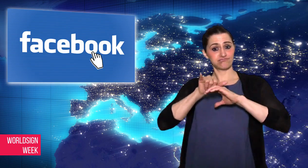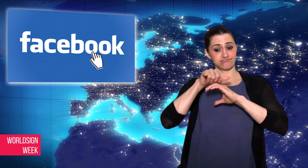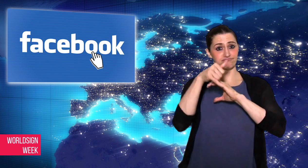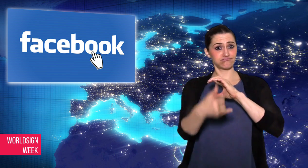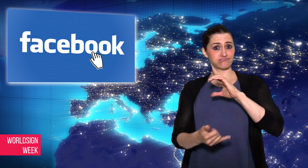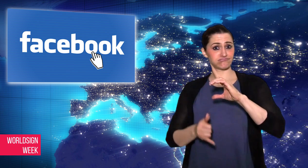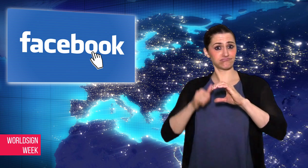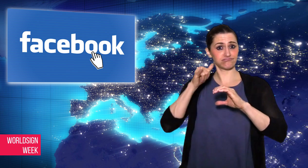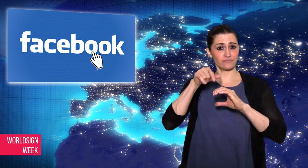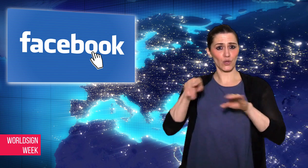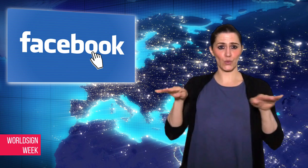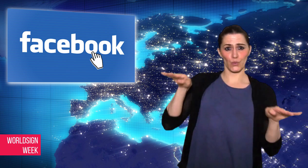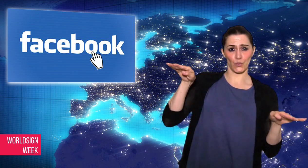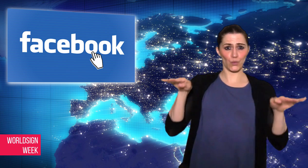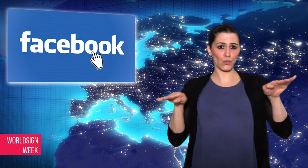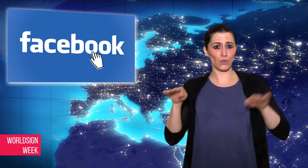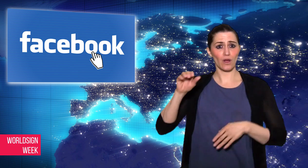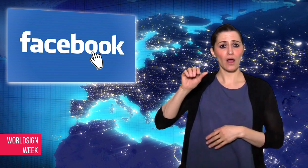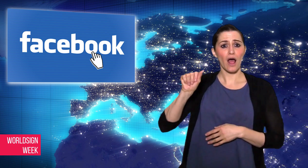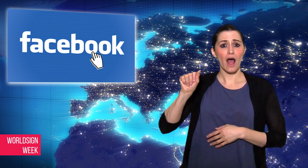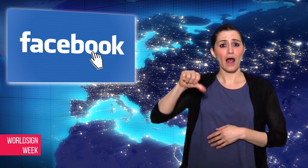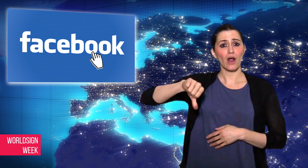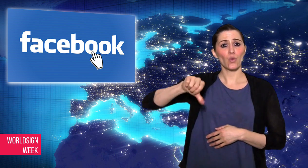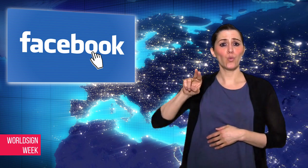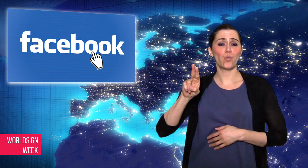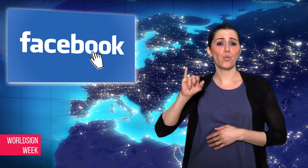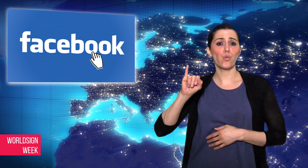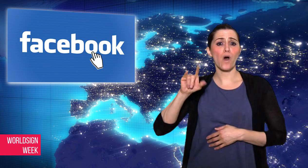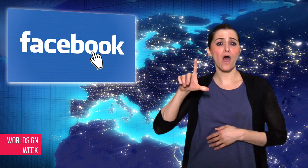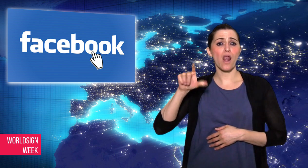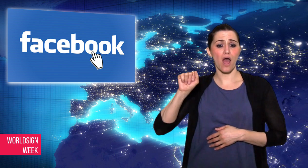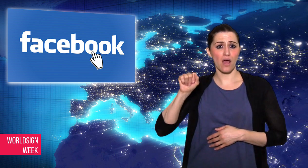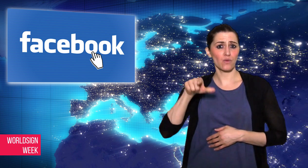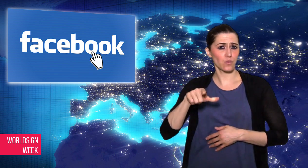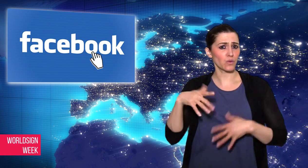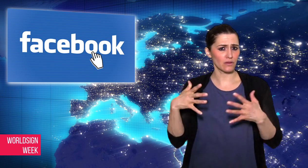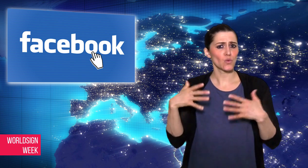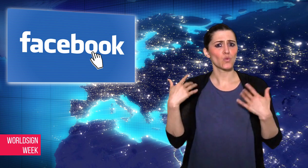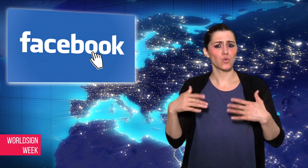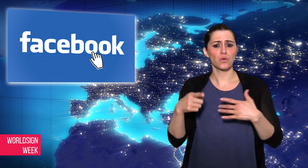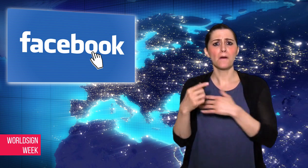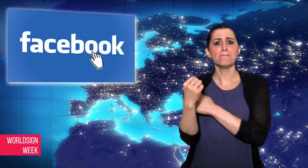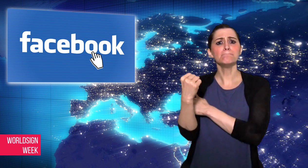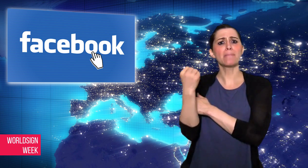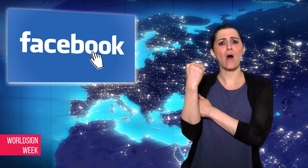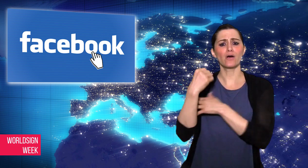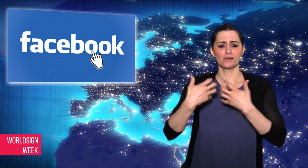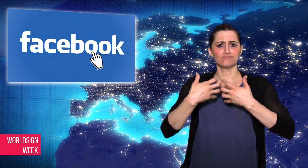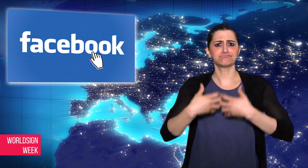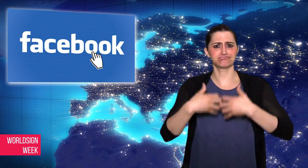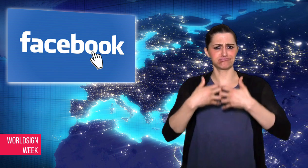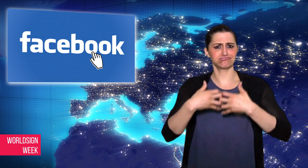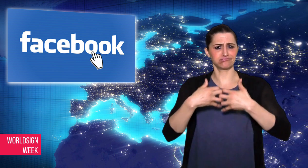Aquila is power-efficient, running on